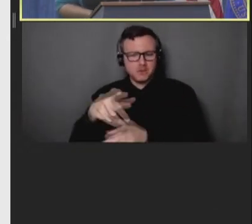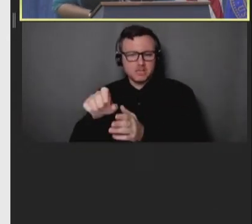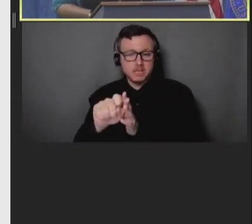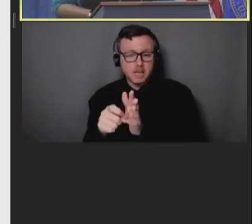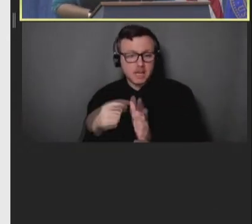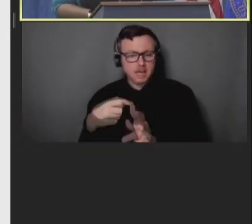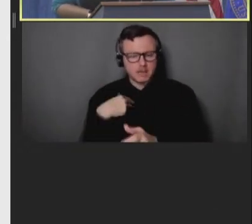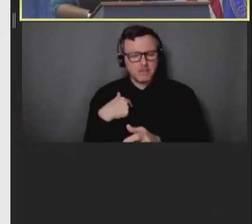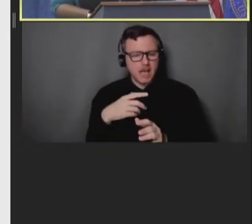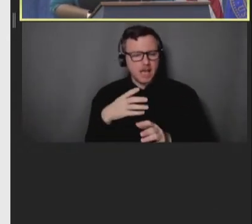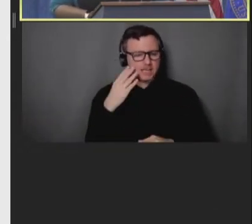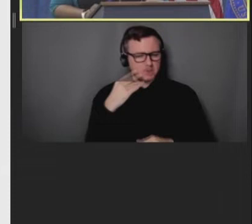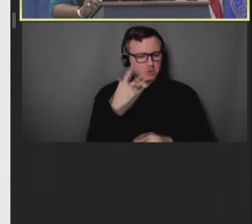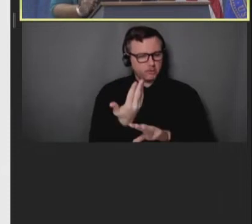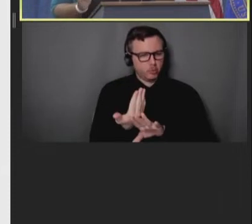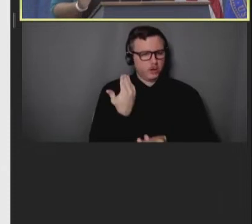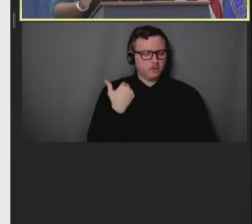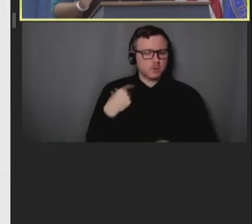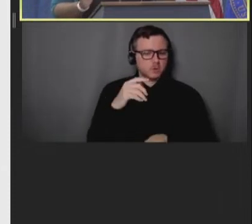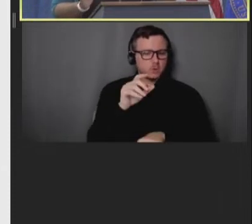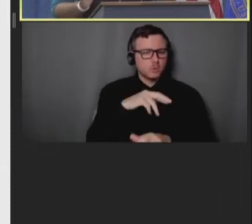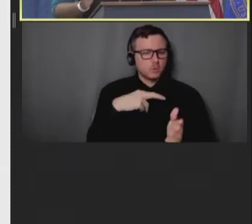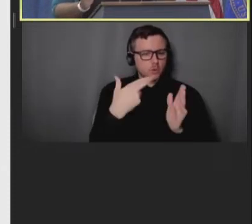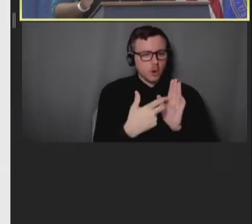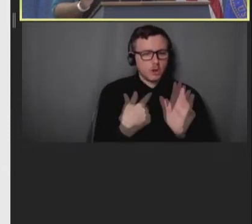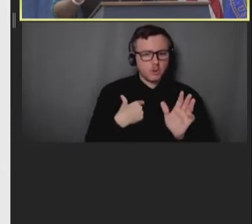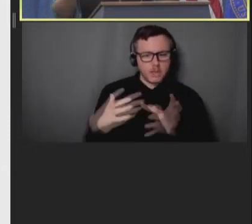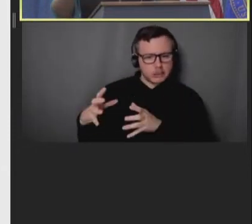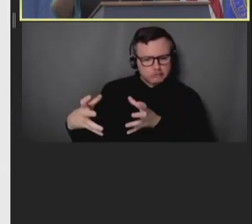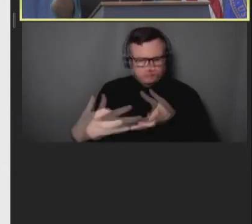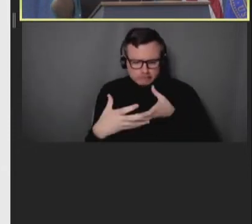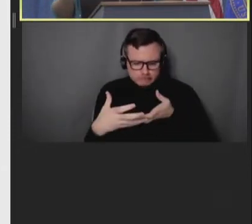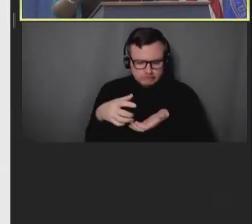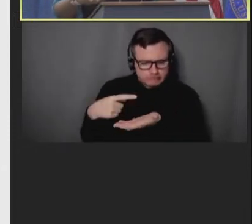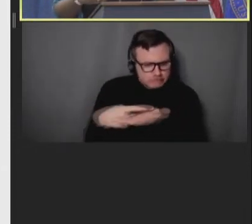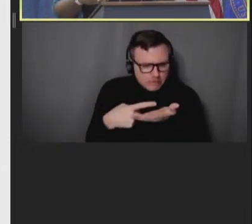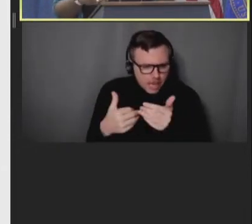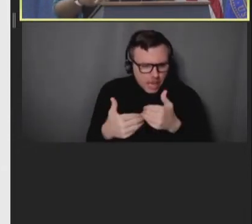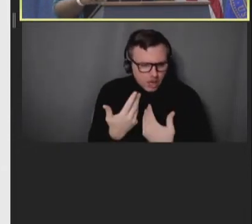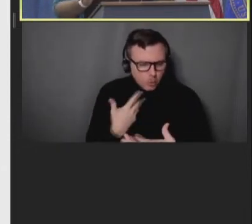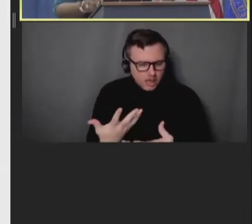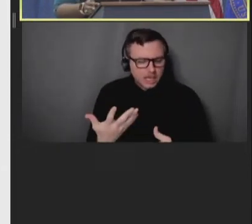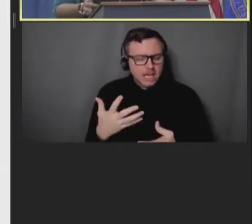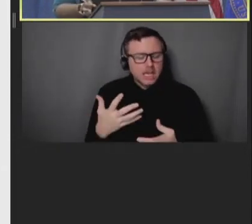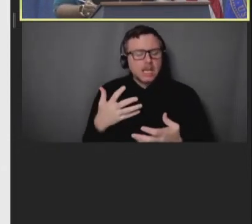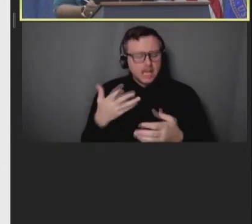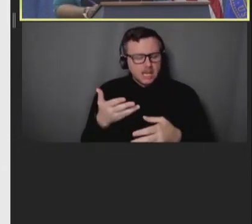got together and said, "How do we increase vaccine uptake in these rural communities?"